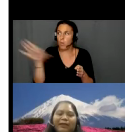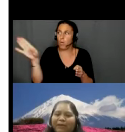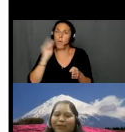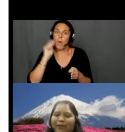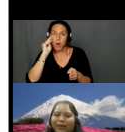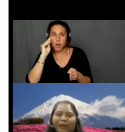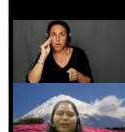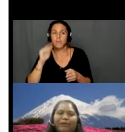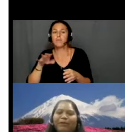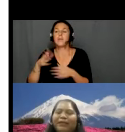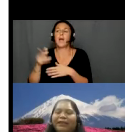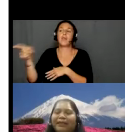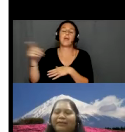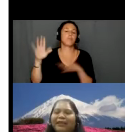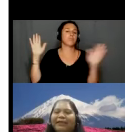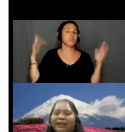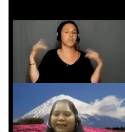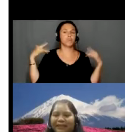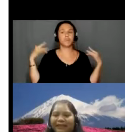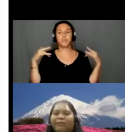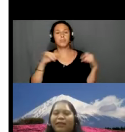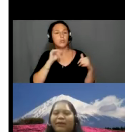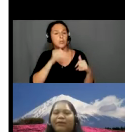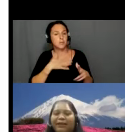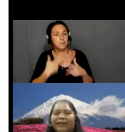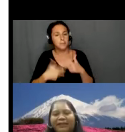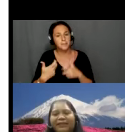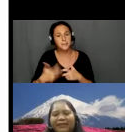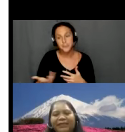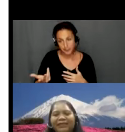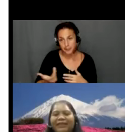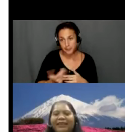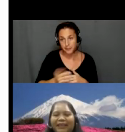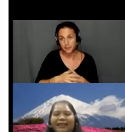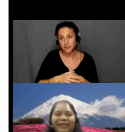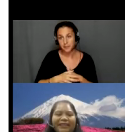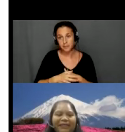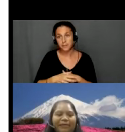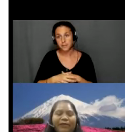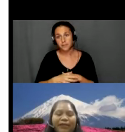problem. So thank you so much.